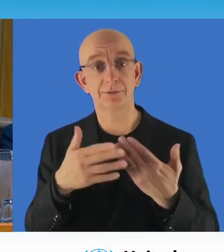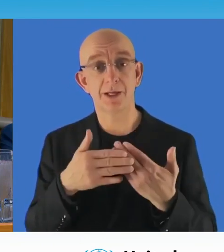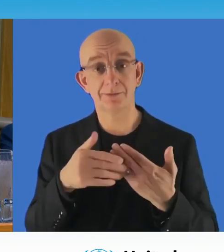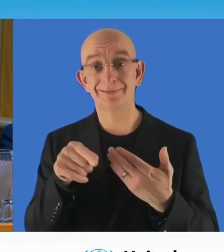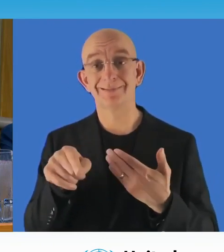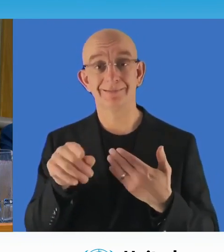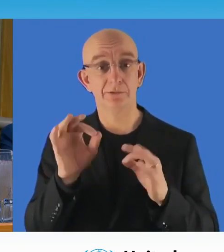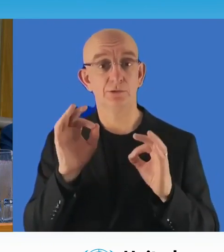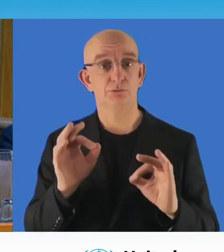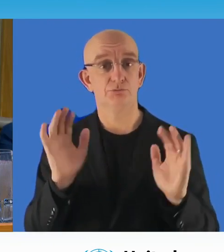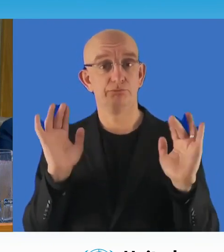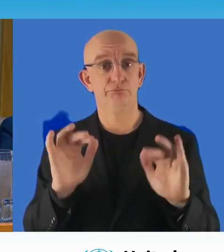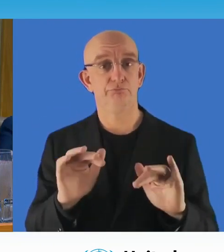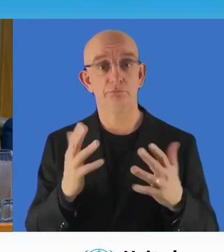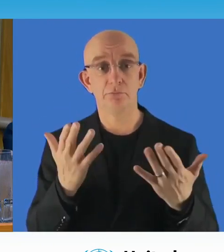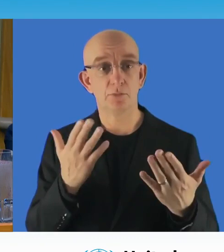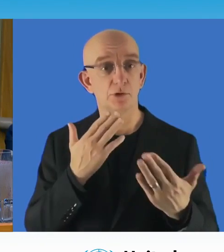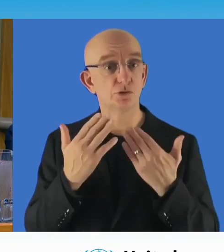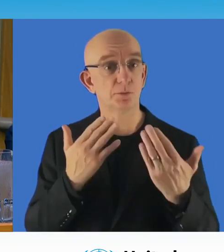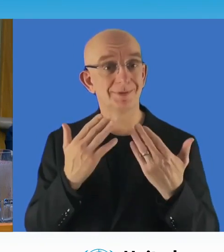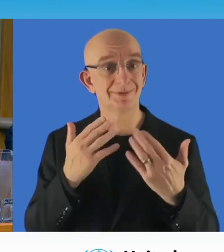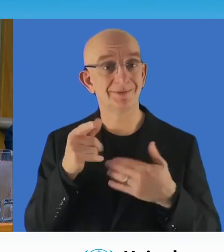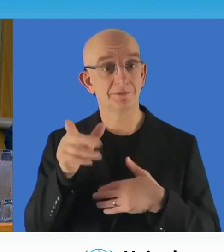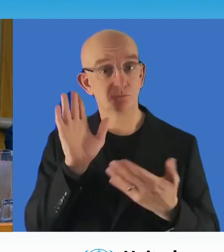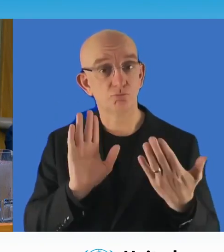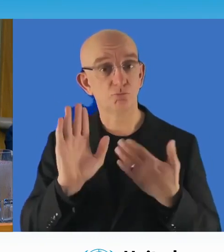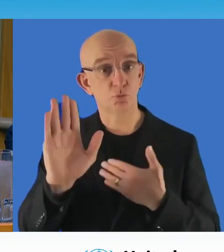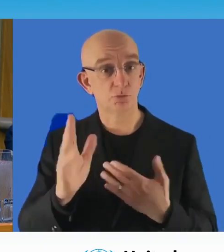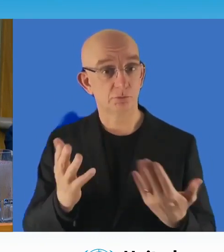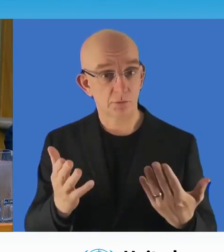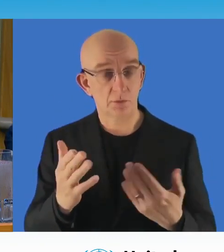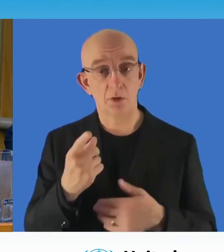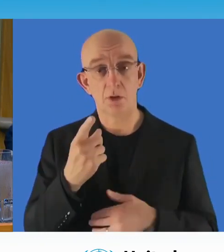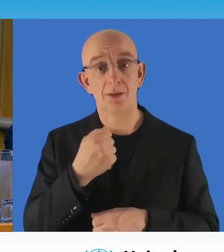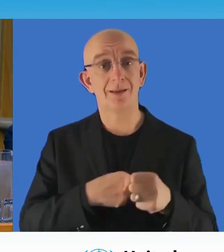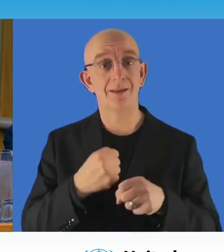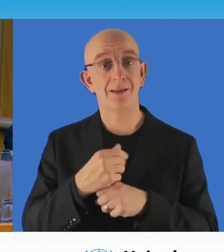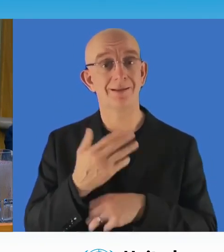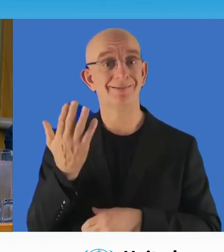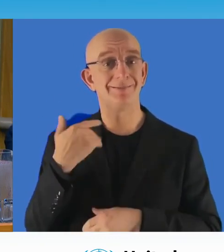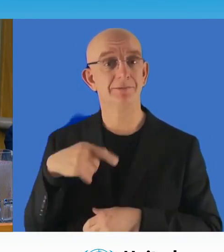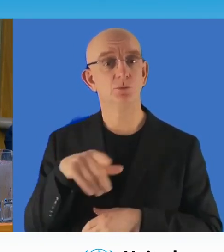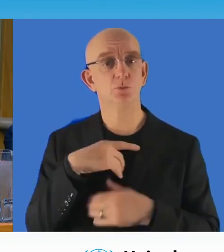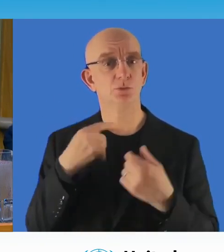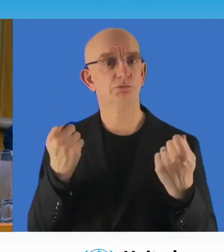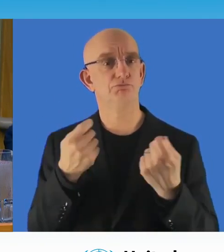75th anniversary of the universal Declaration of Human Rights more than 30 States made pled